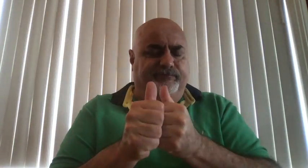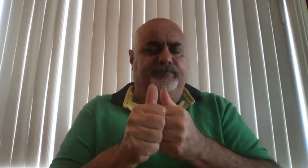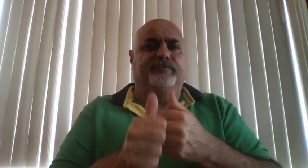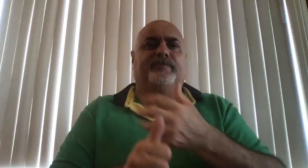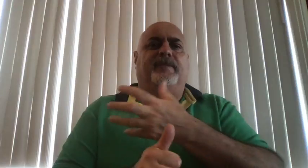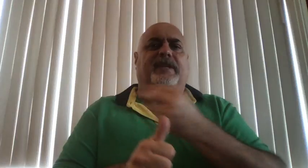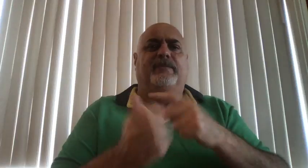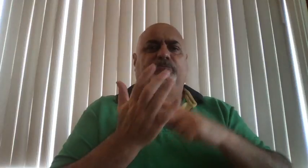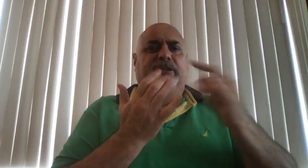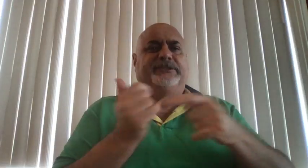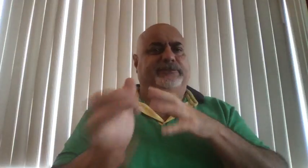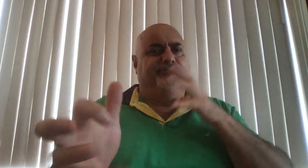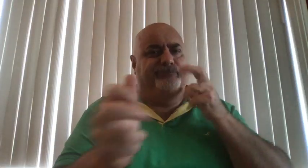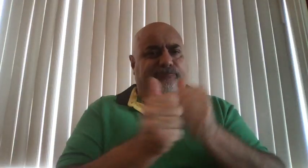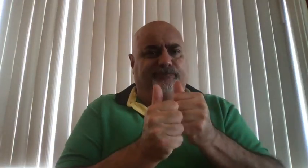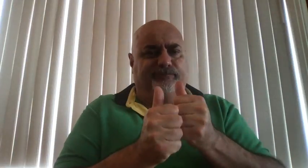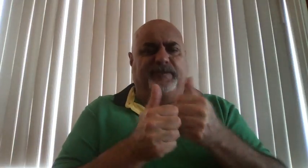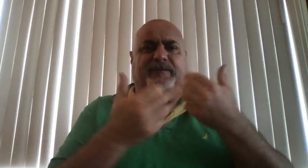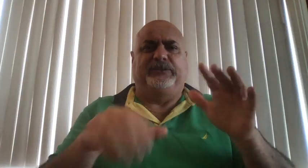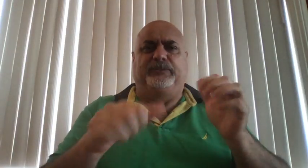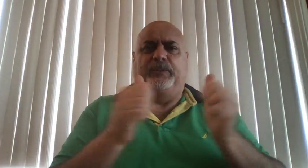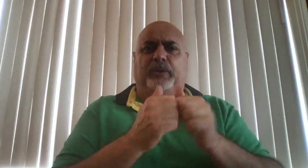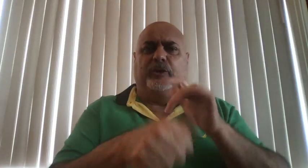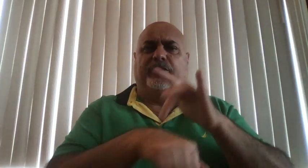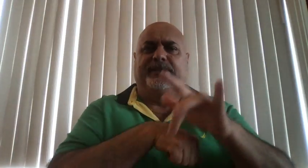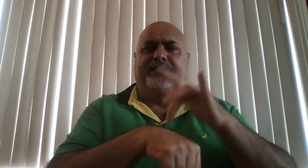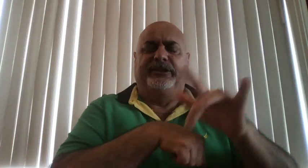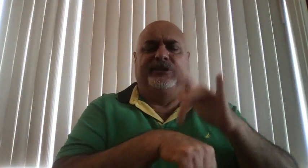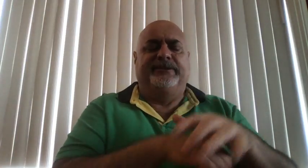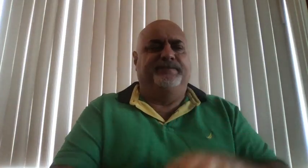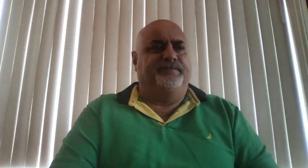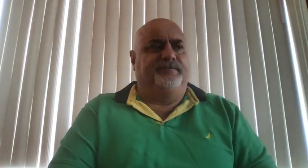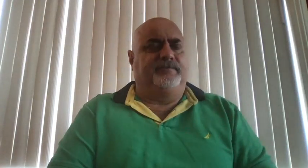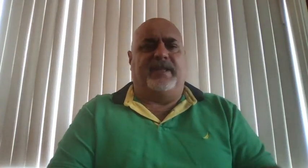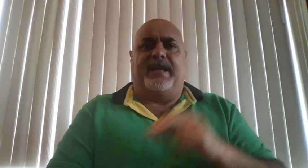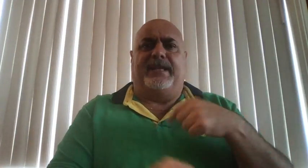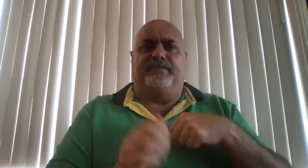And assignments Annie projects there caught up constantly and